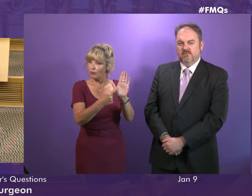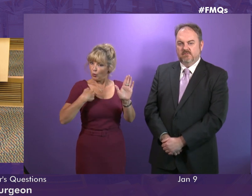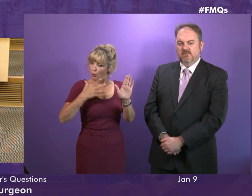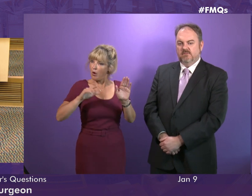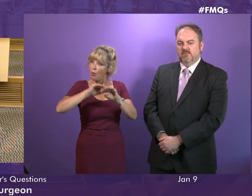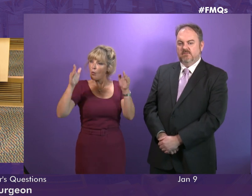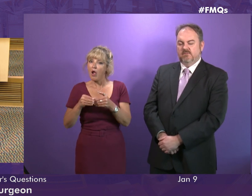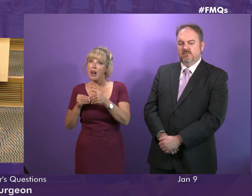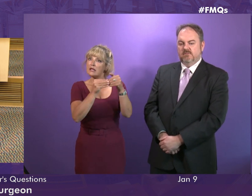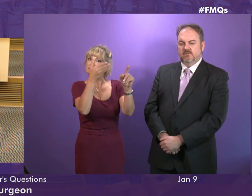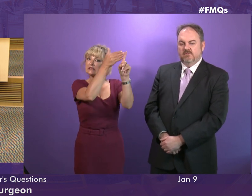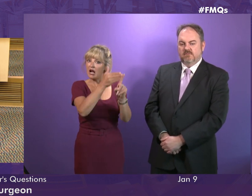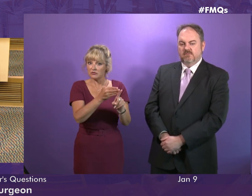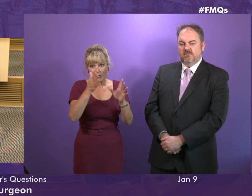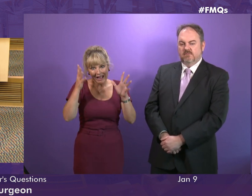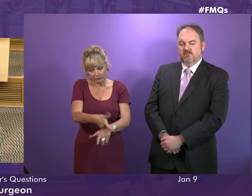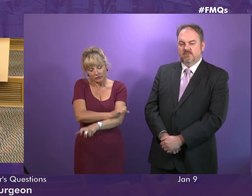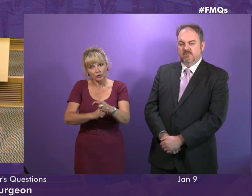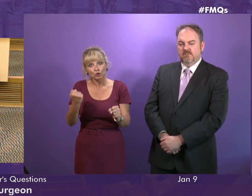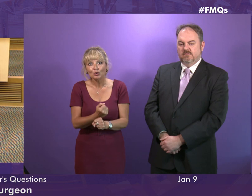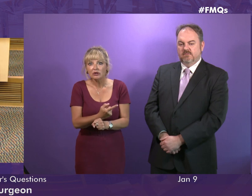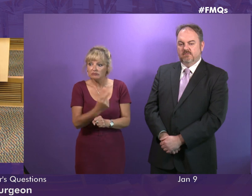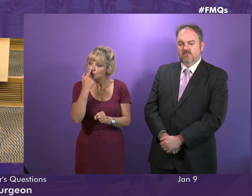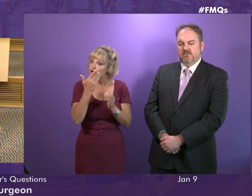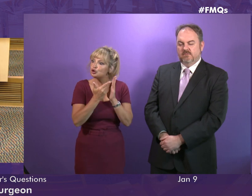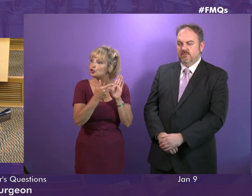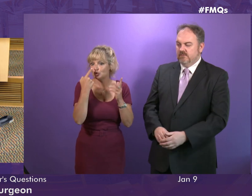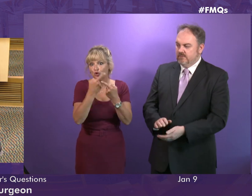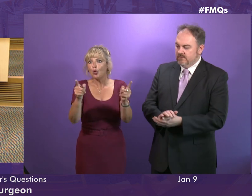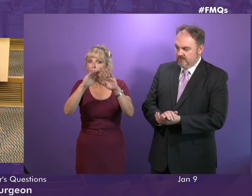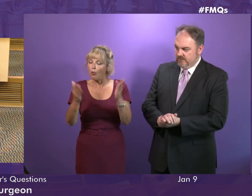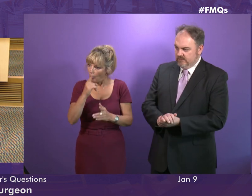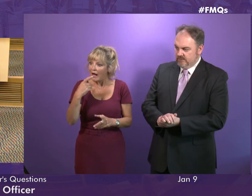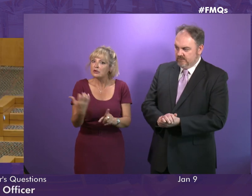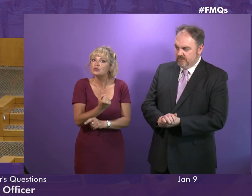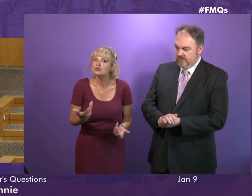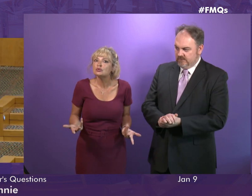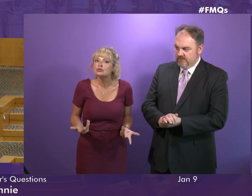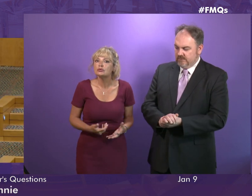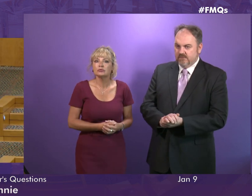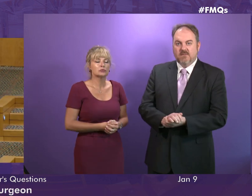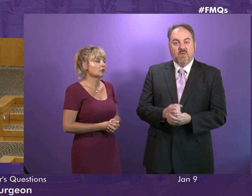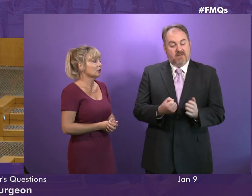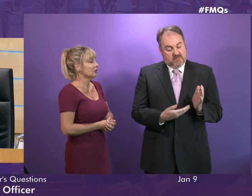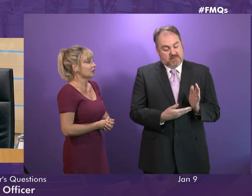we have to take the action now to ensure that we can meet them and lead the world by example. The Presiding Officer: Thank you. We have some further supplementary